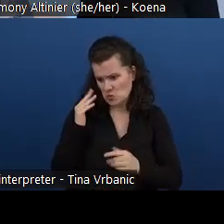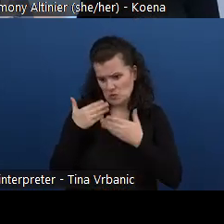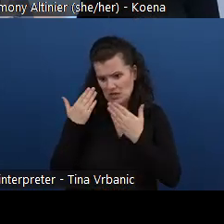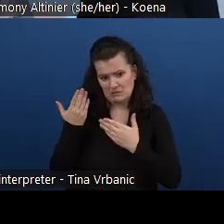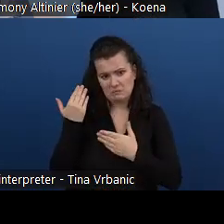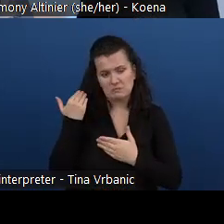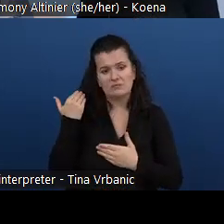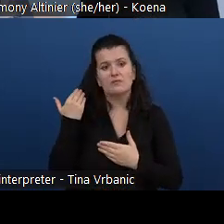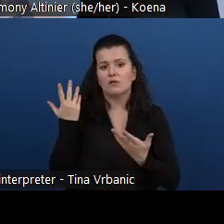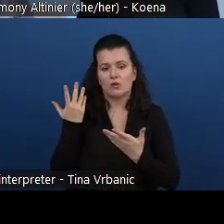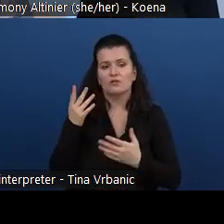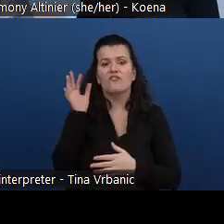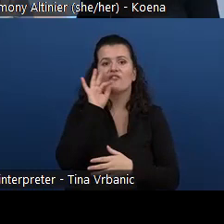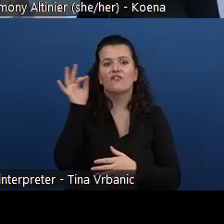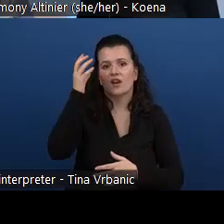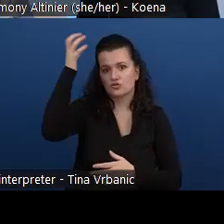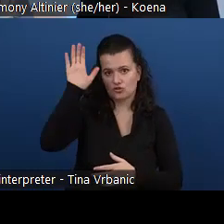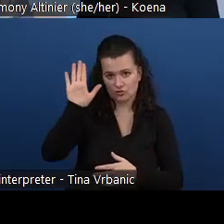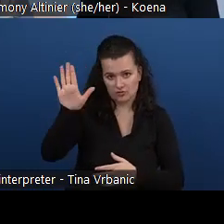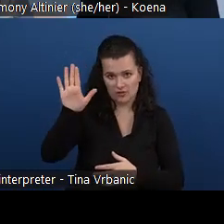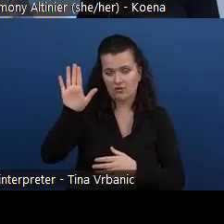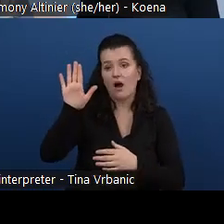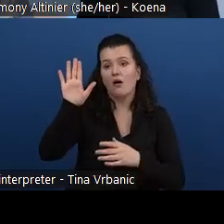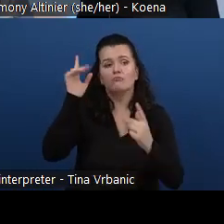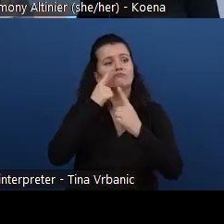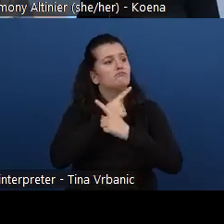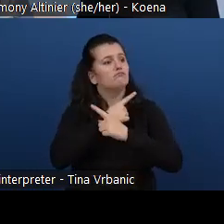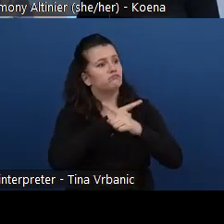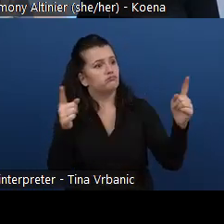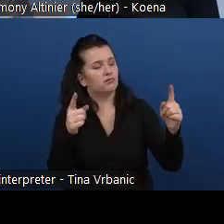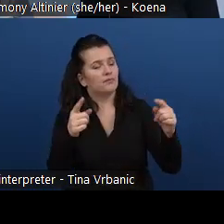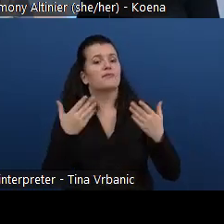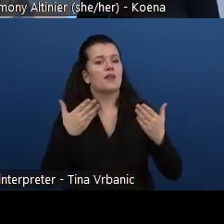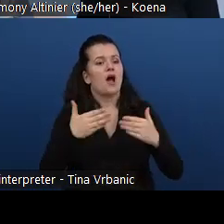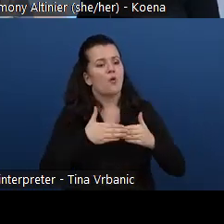The French government announced a new deadline to 2027.